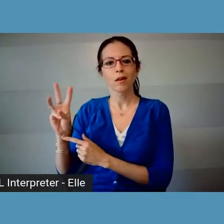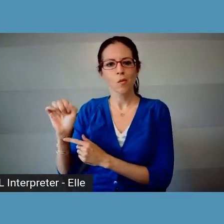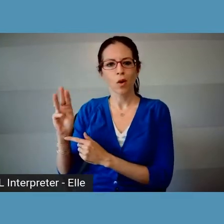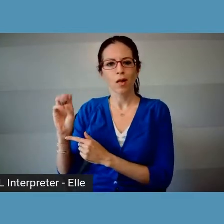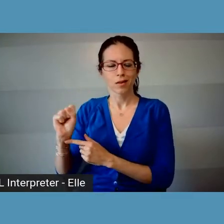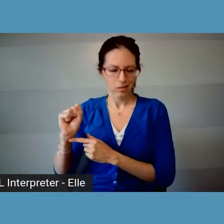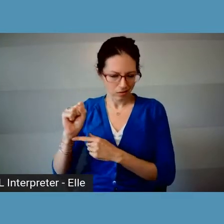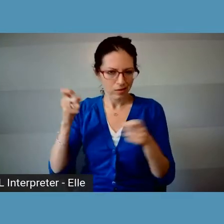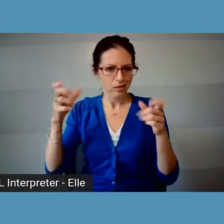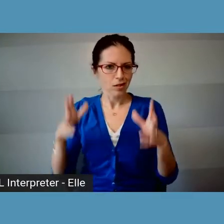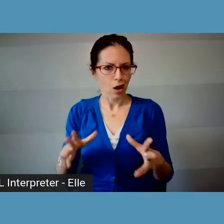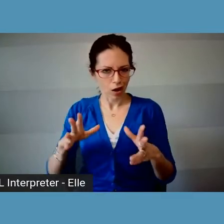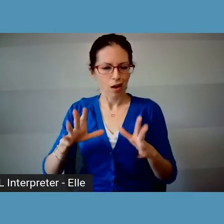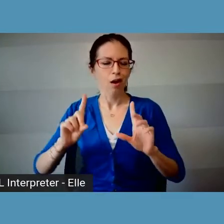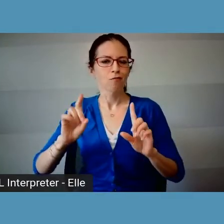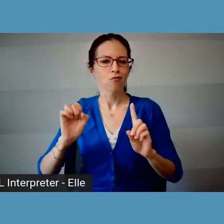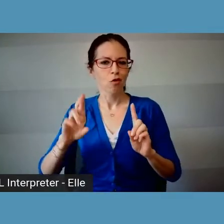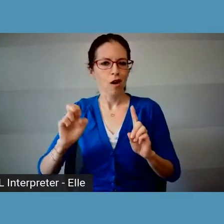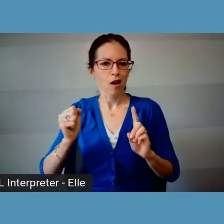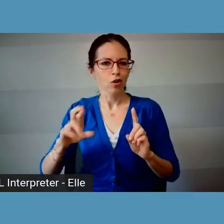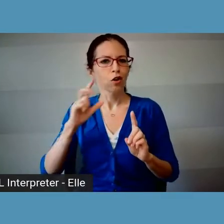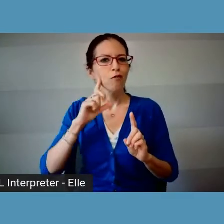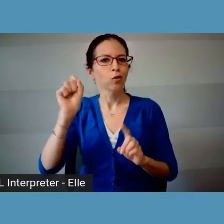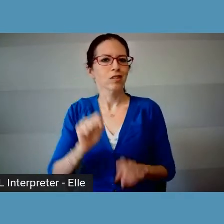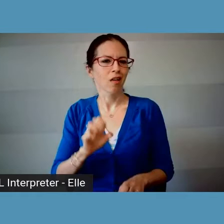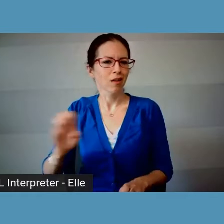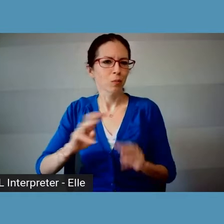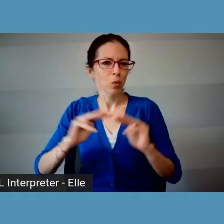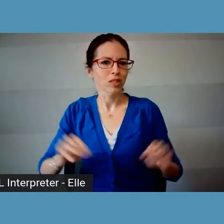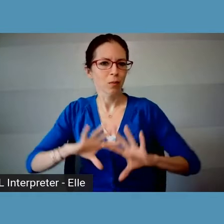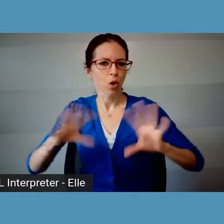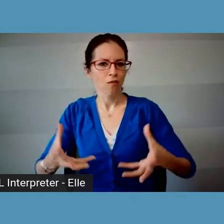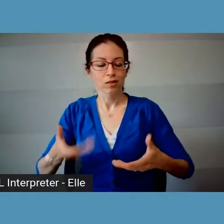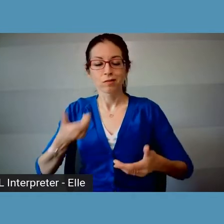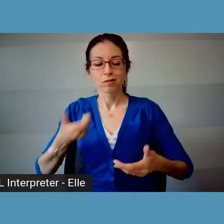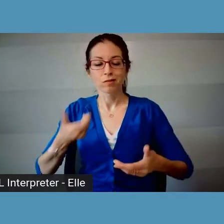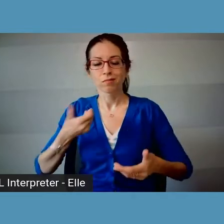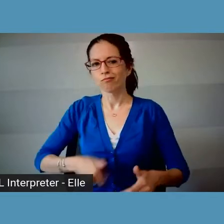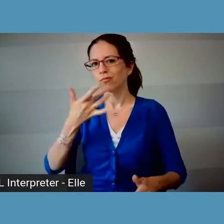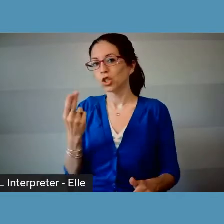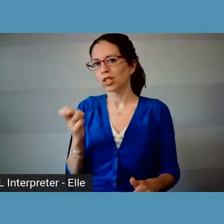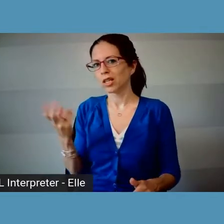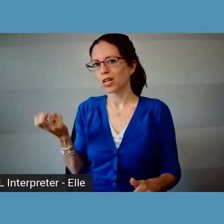My pronouns are she/her. I'm a light-skinned white female with shoulder length reddish-brown